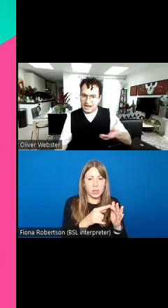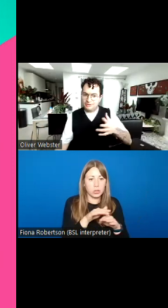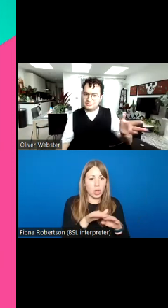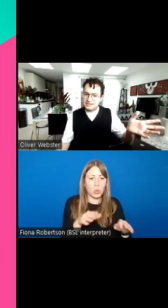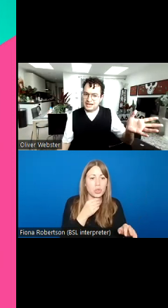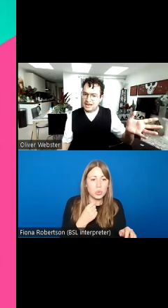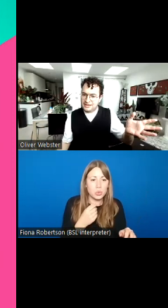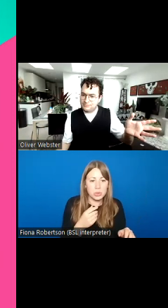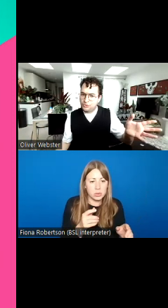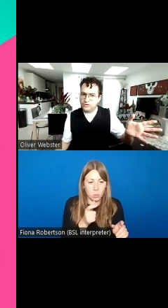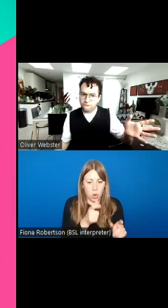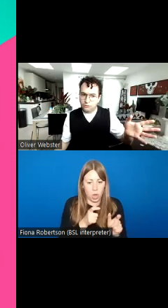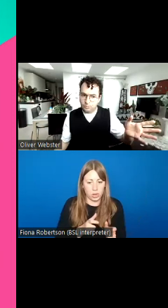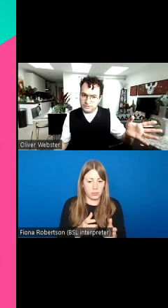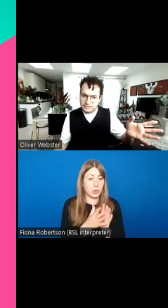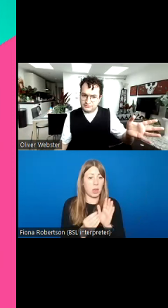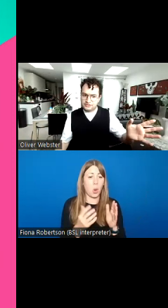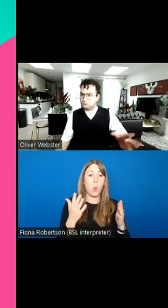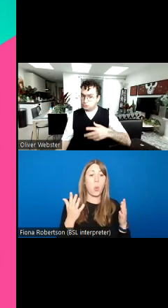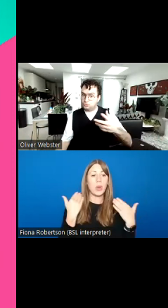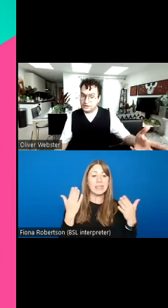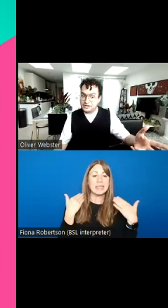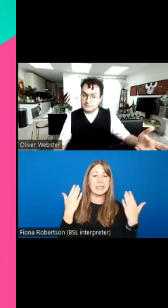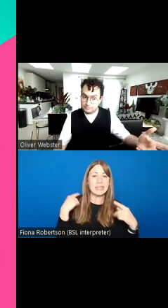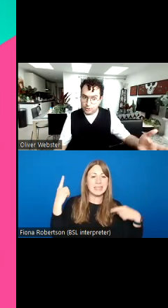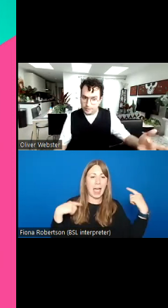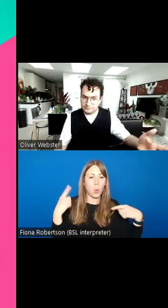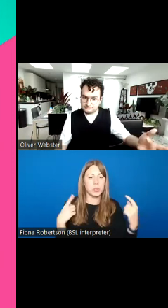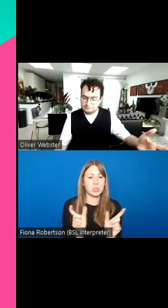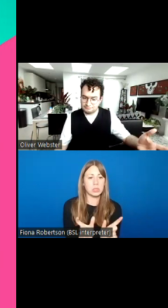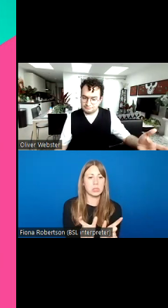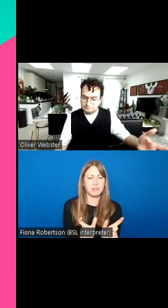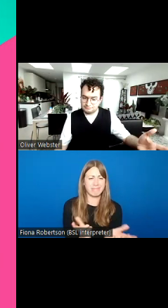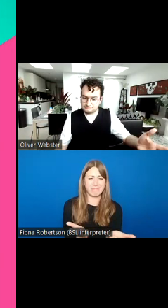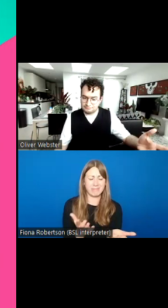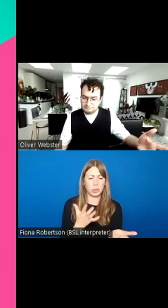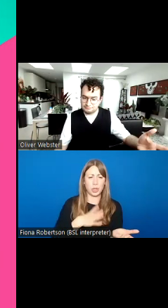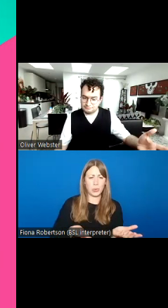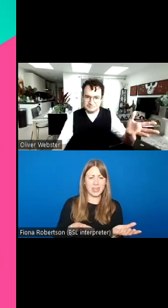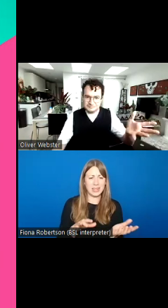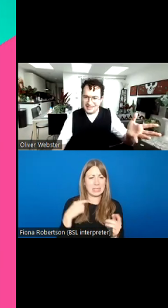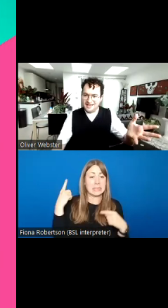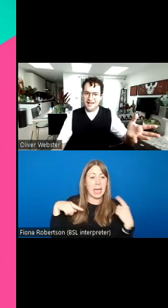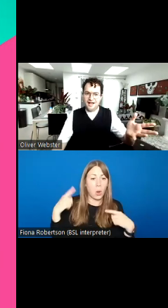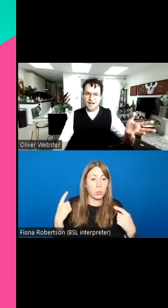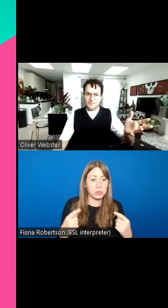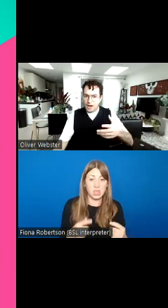how is that any more informative than wind blowing, or just wind?